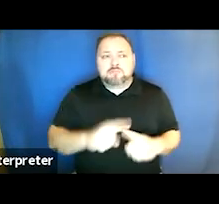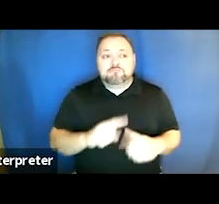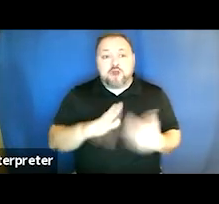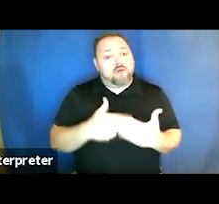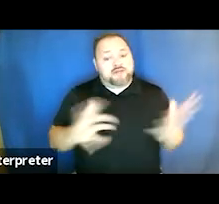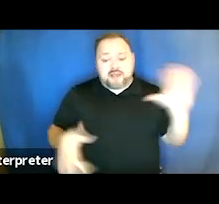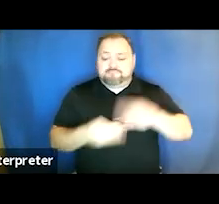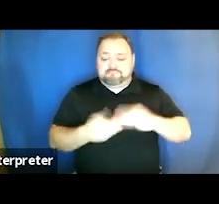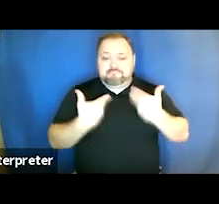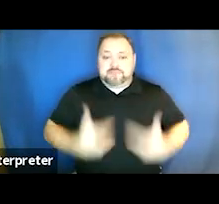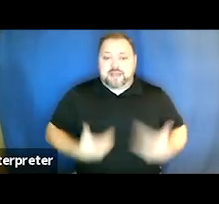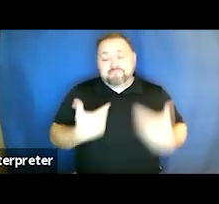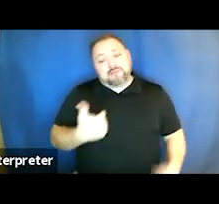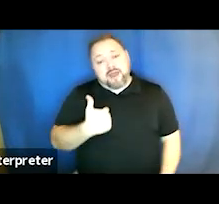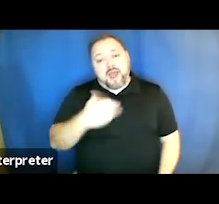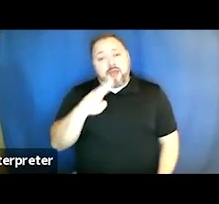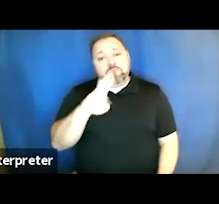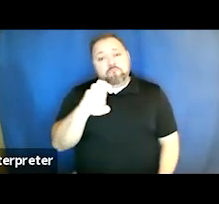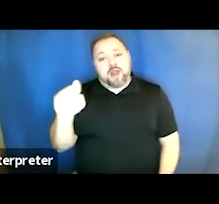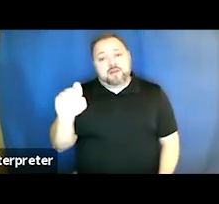I'm Brett, different than yesterday,